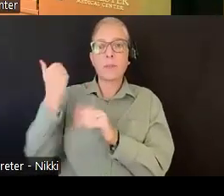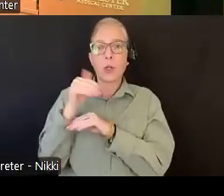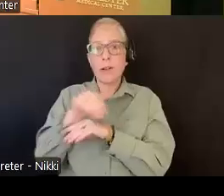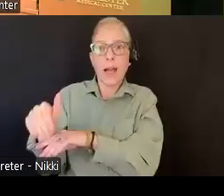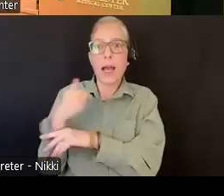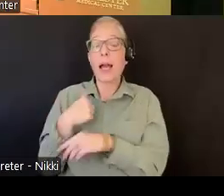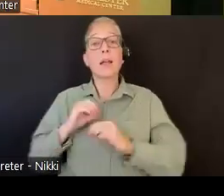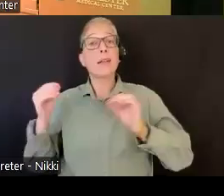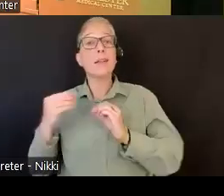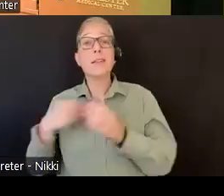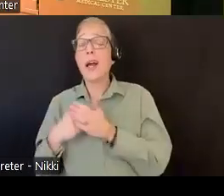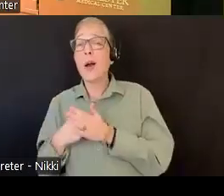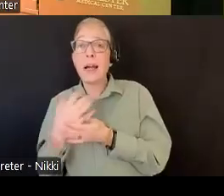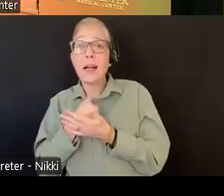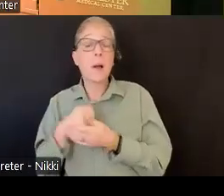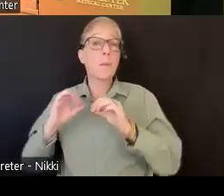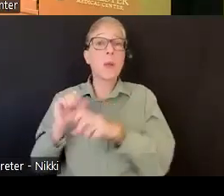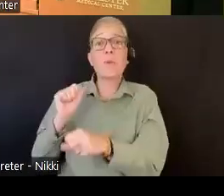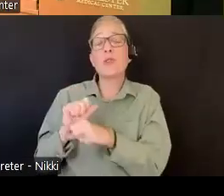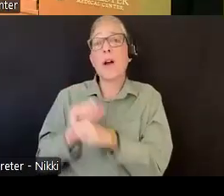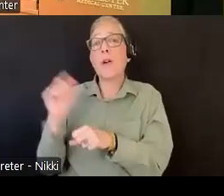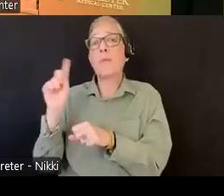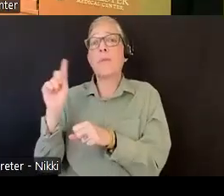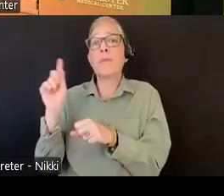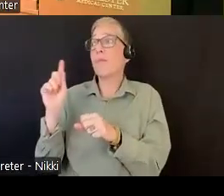have a place to stay. And I'm like, "What do I do?" and everybody was up from New Orleans and